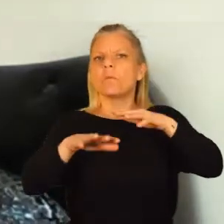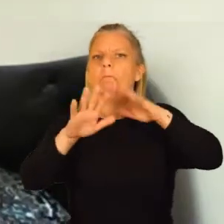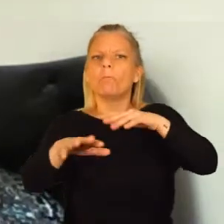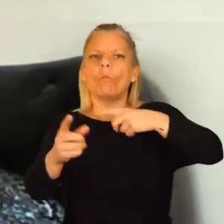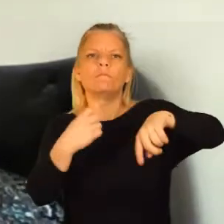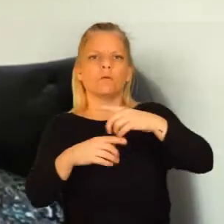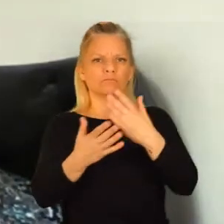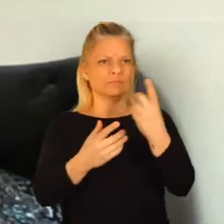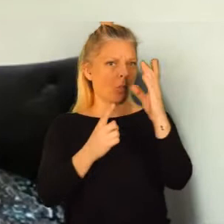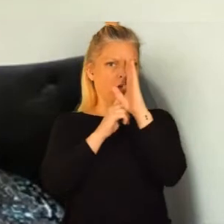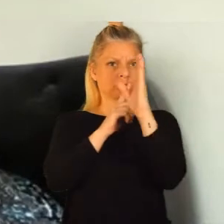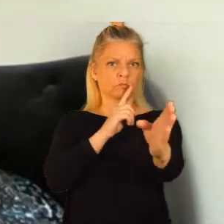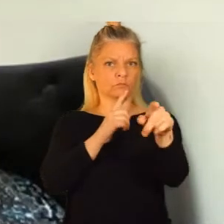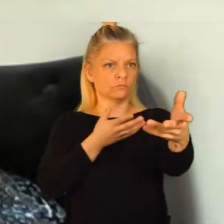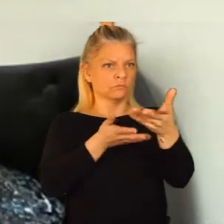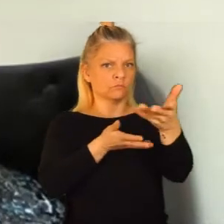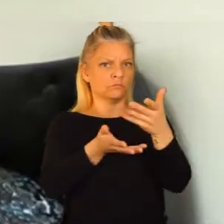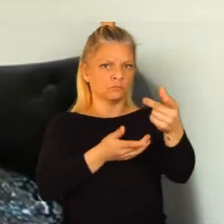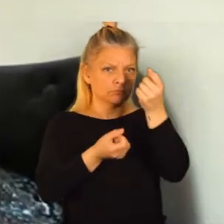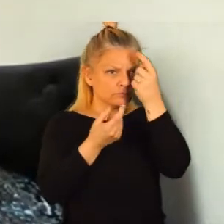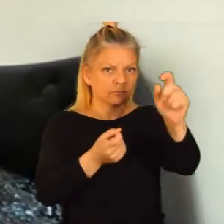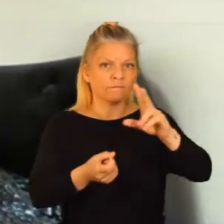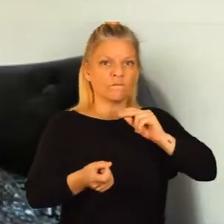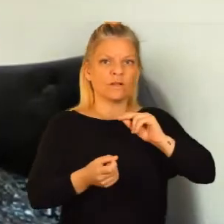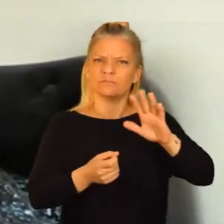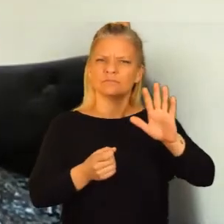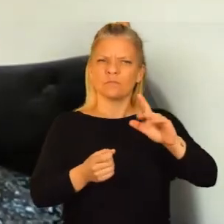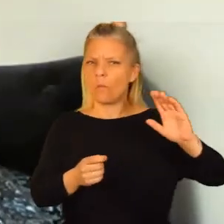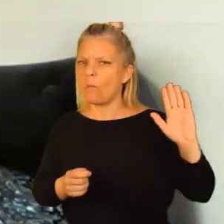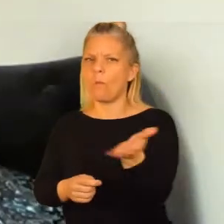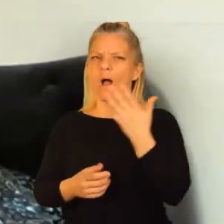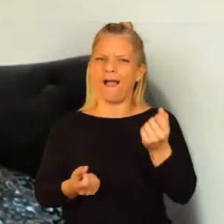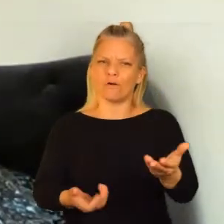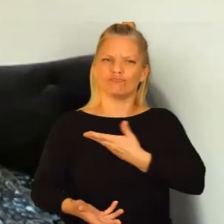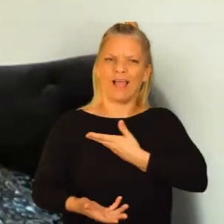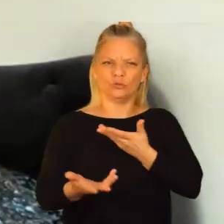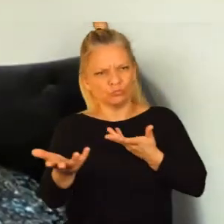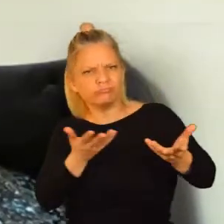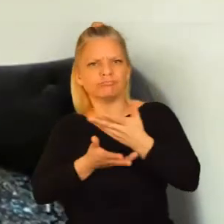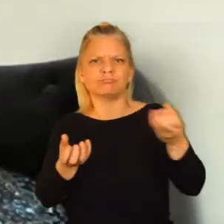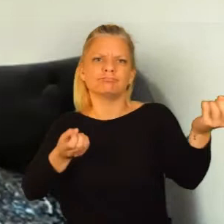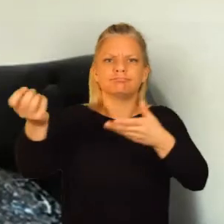there's no one way of understanding voices and that everyone has a right to their own